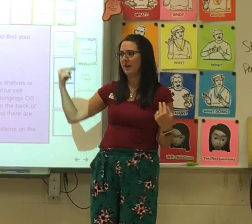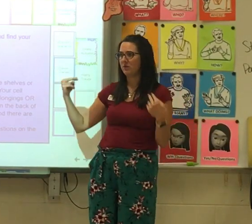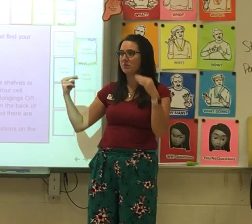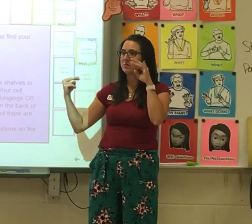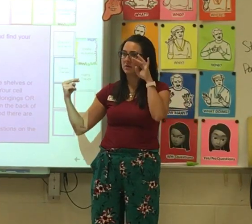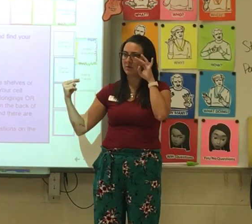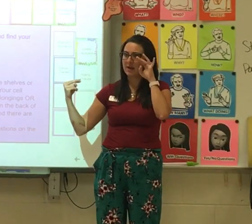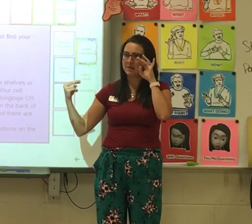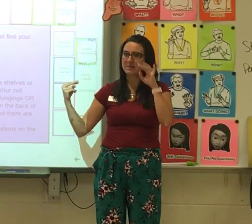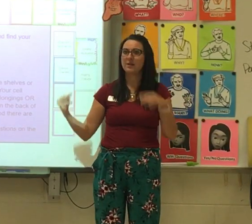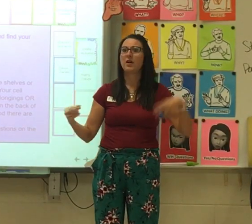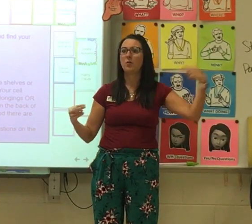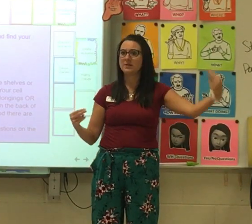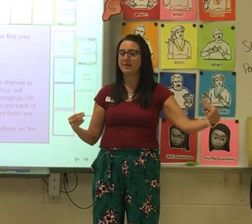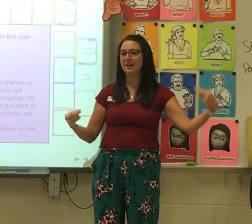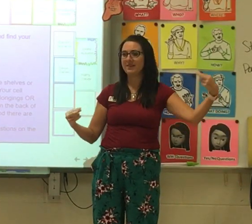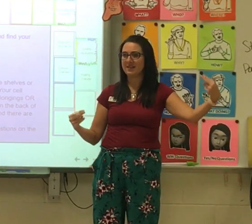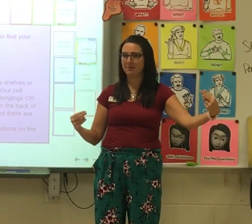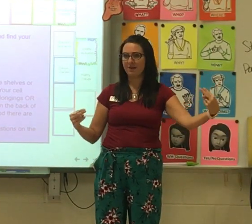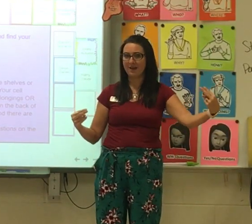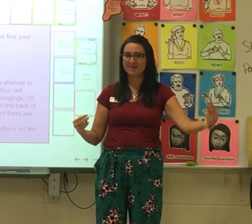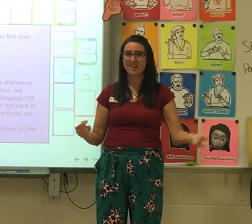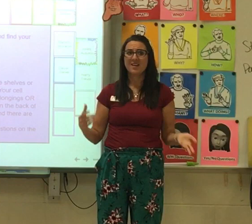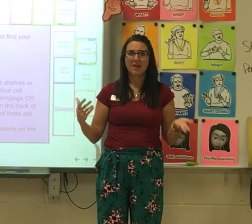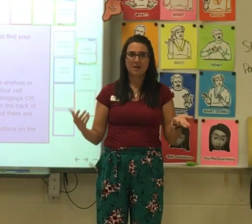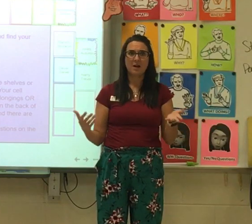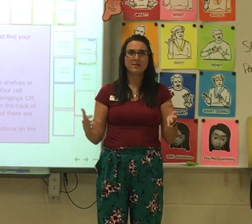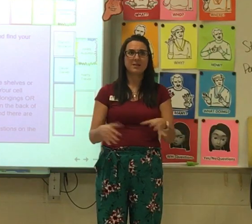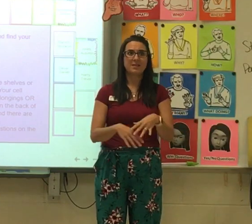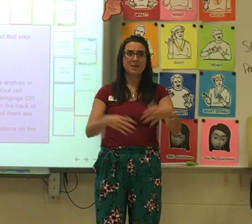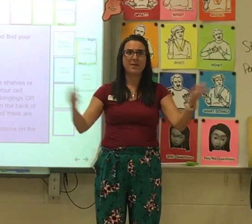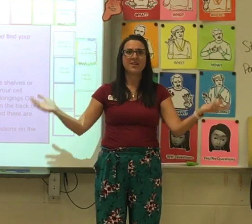angles okay instead of always being in the same place and honestly the best